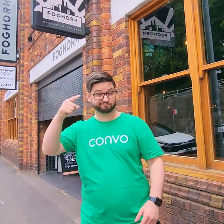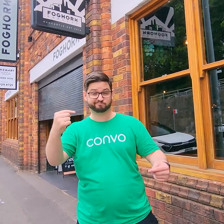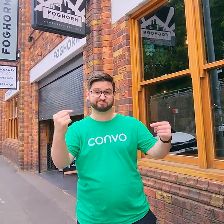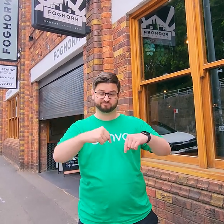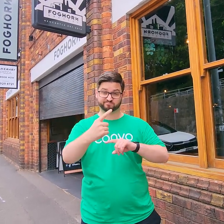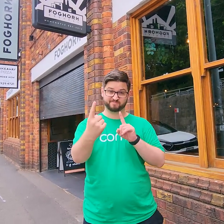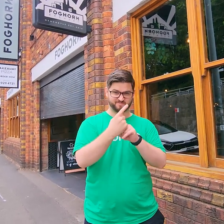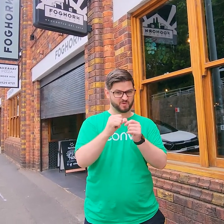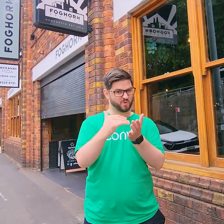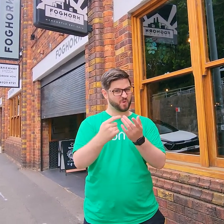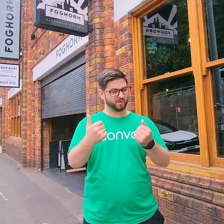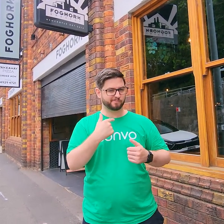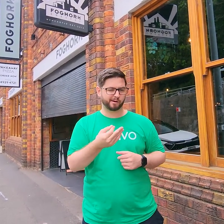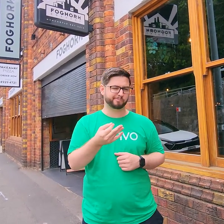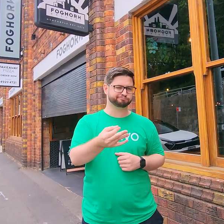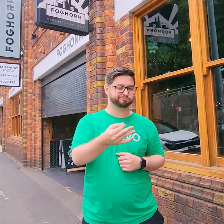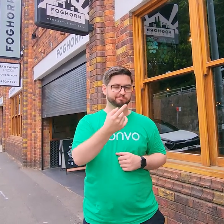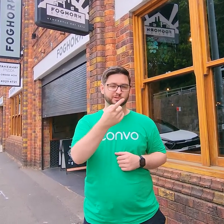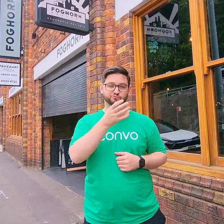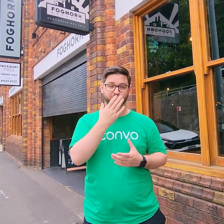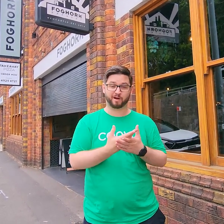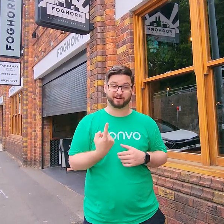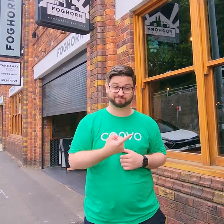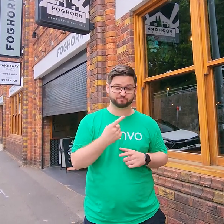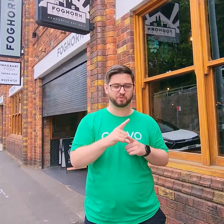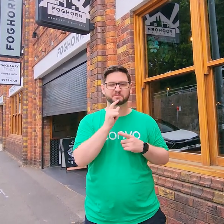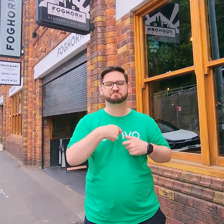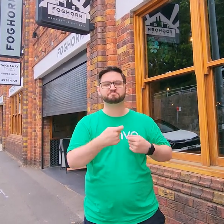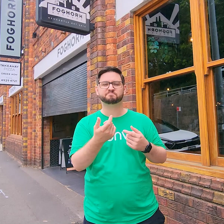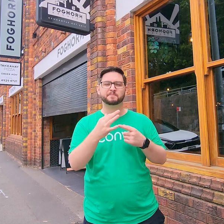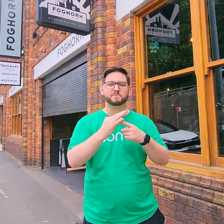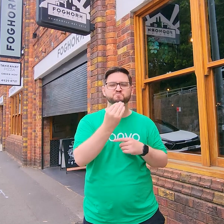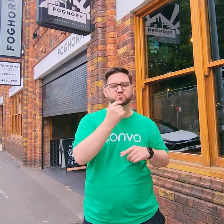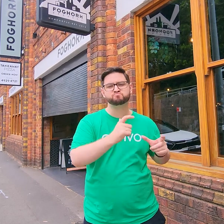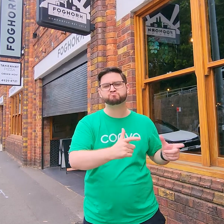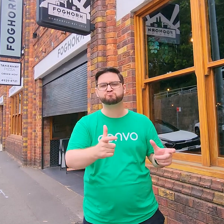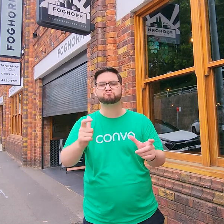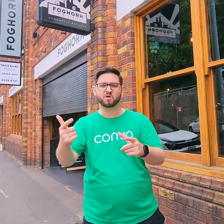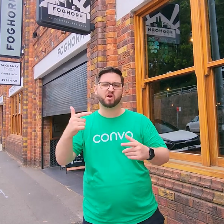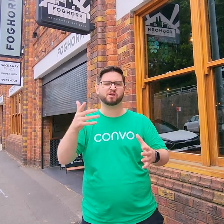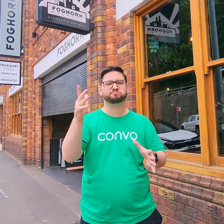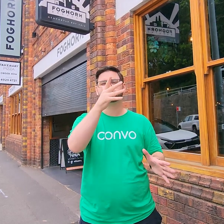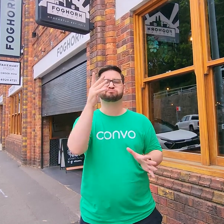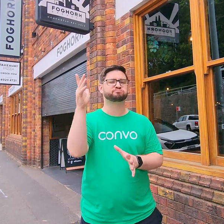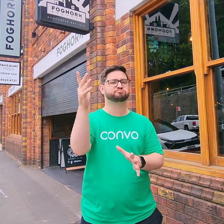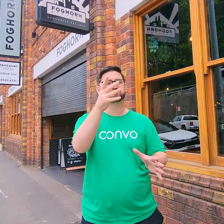Come early and have a drink on us and a chat. We’ll also put out some light, pub food.